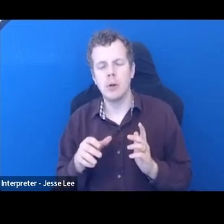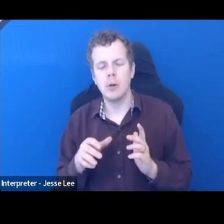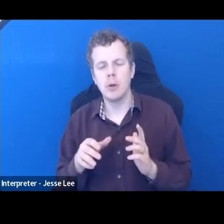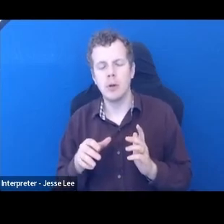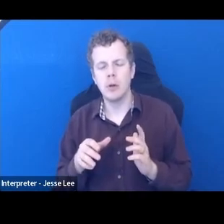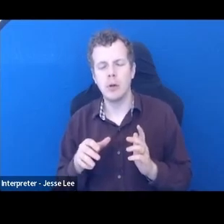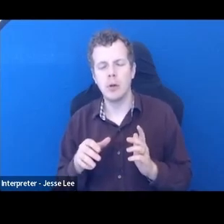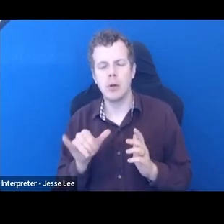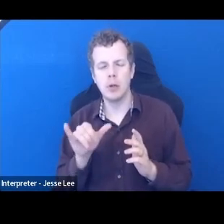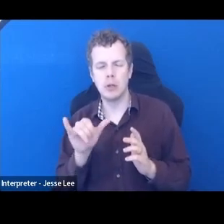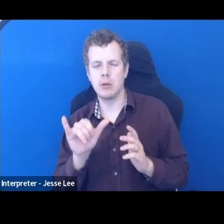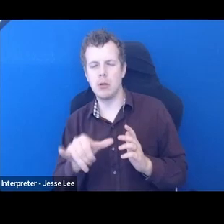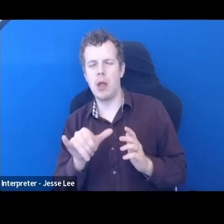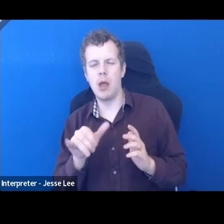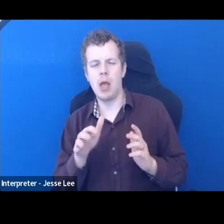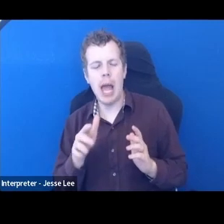at different points across that time.